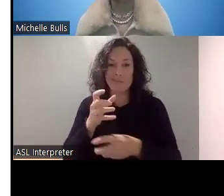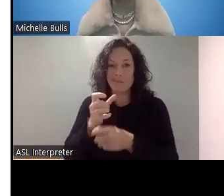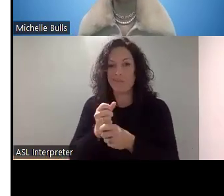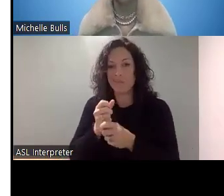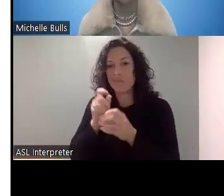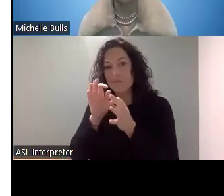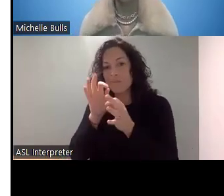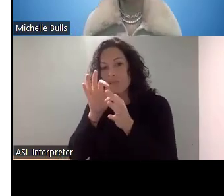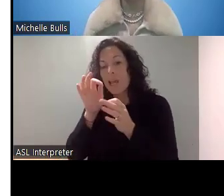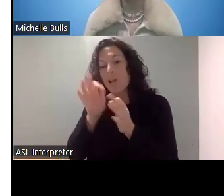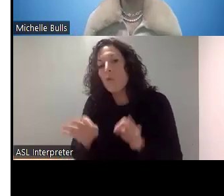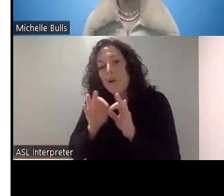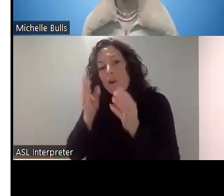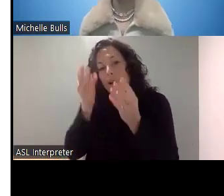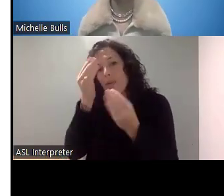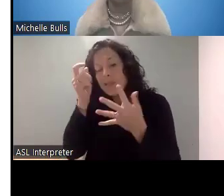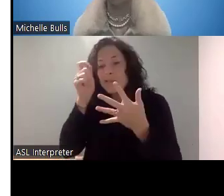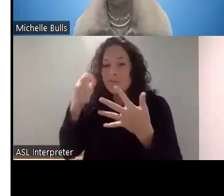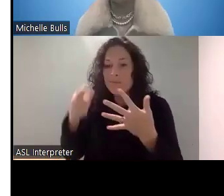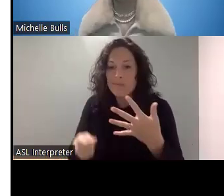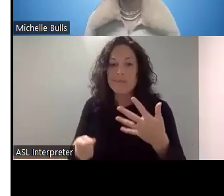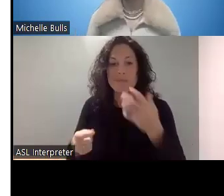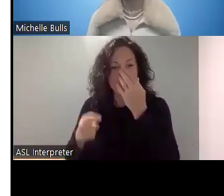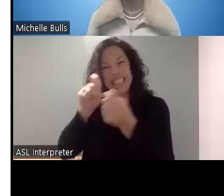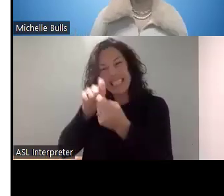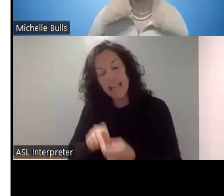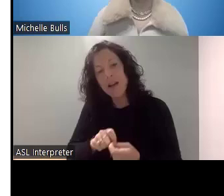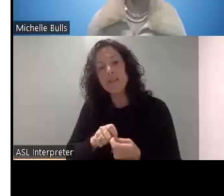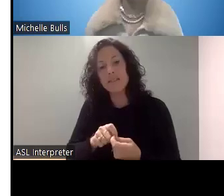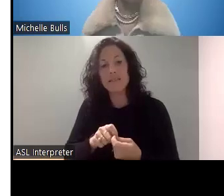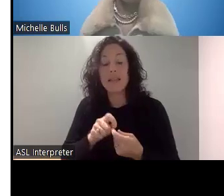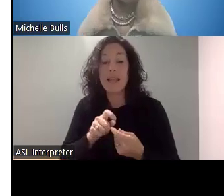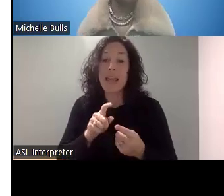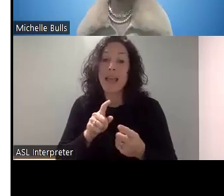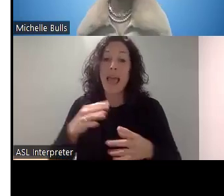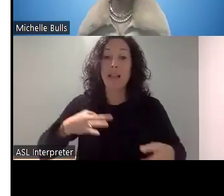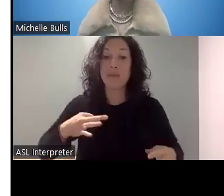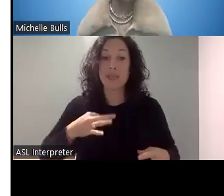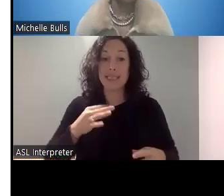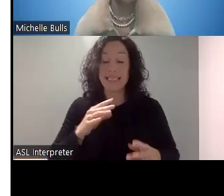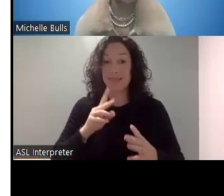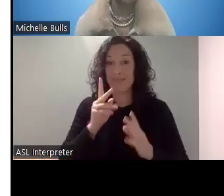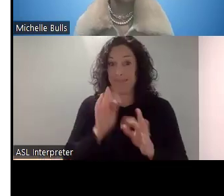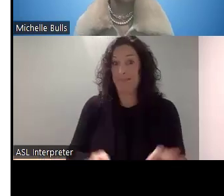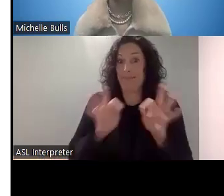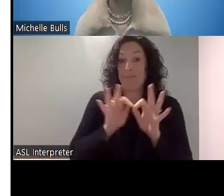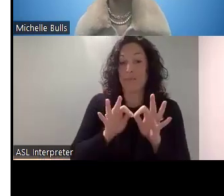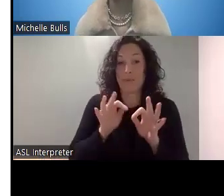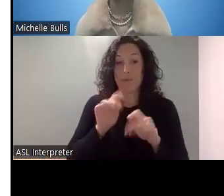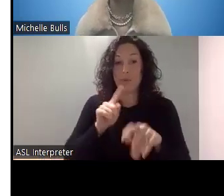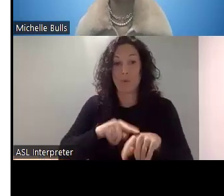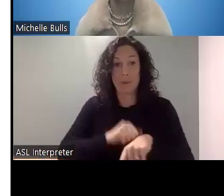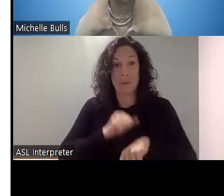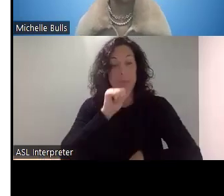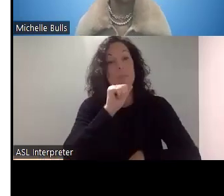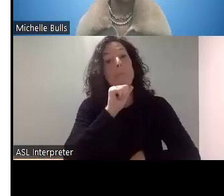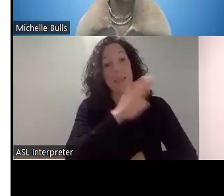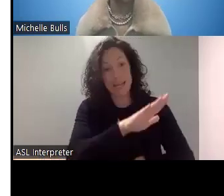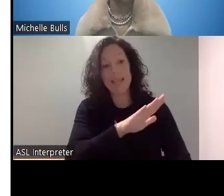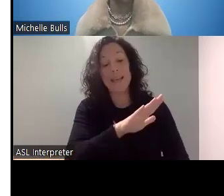Understanding eligibility is key to being successful in submitting an application to the NIH. Next slide.